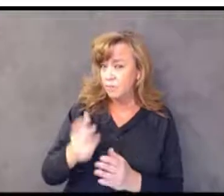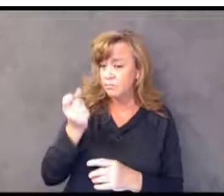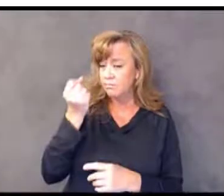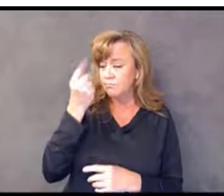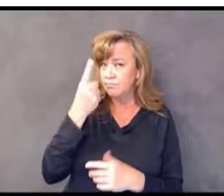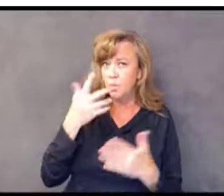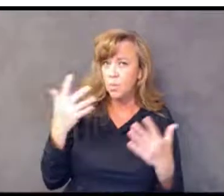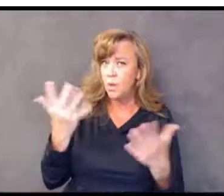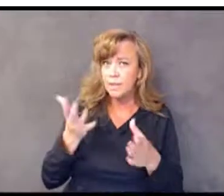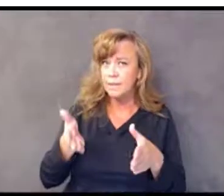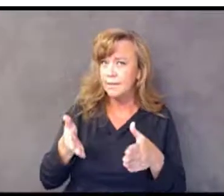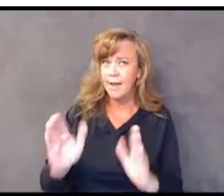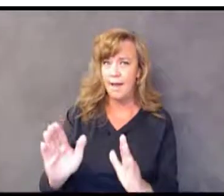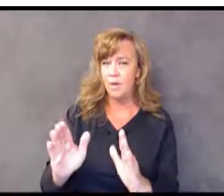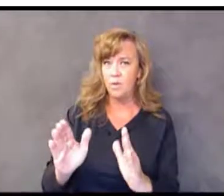by skill type.